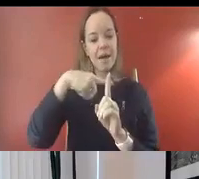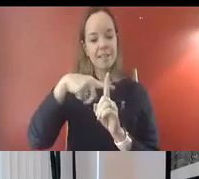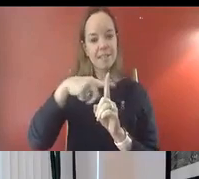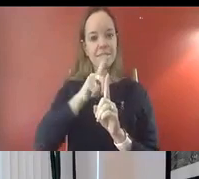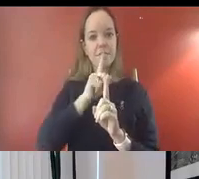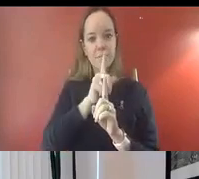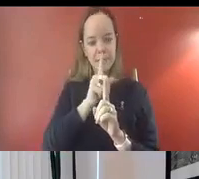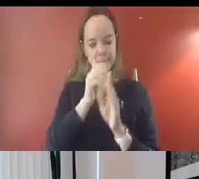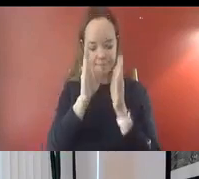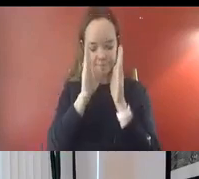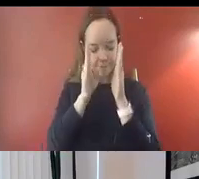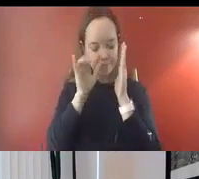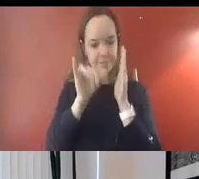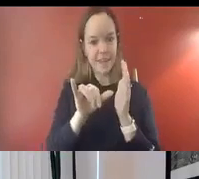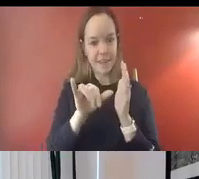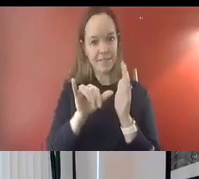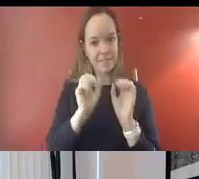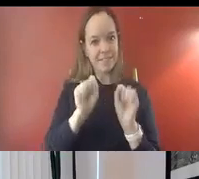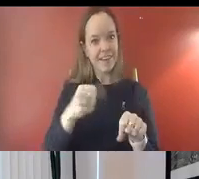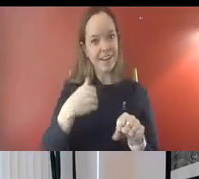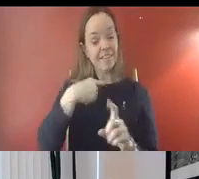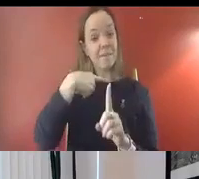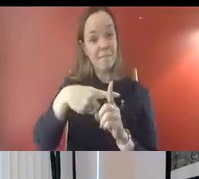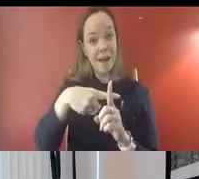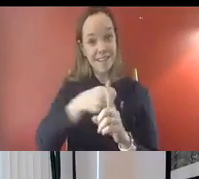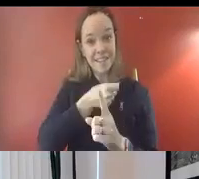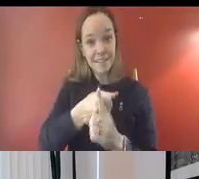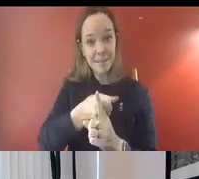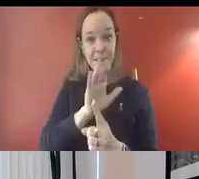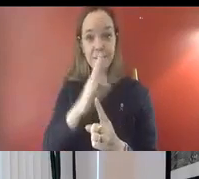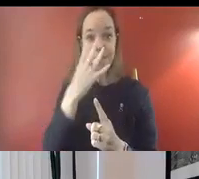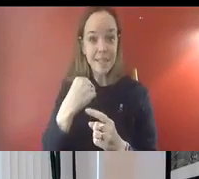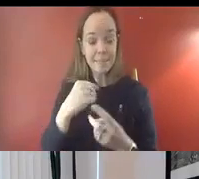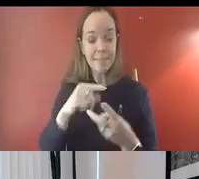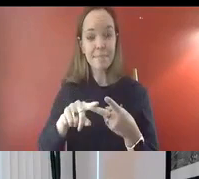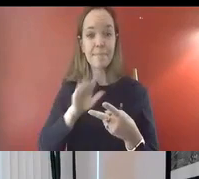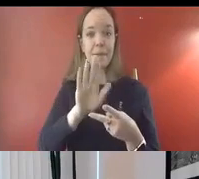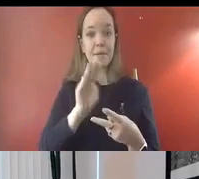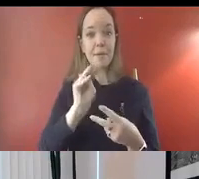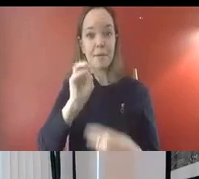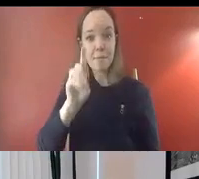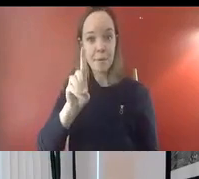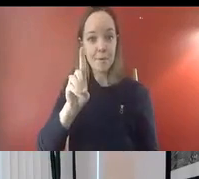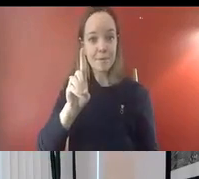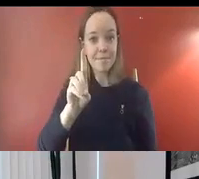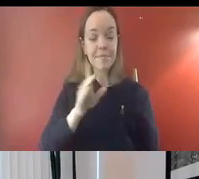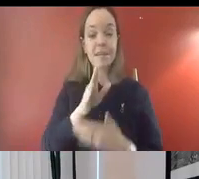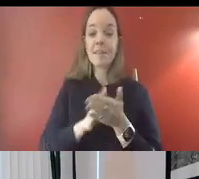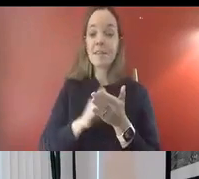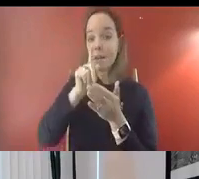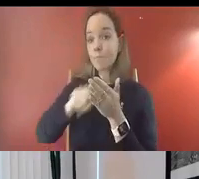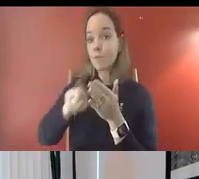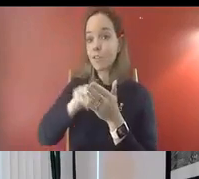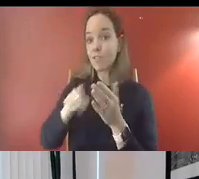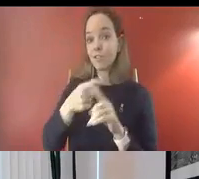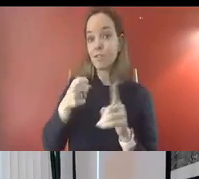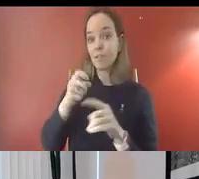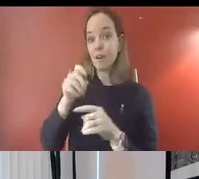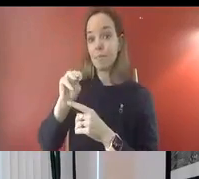effect on your sleep and on your mood. attention can have a really positive Some of the research that we have from effect on your sleep and on your mood. the Michigan Health and Duke University Some of the research that we have from